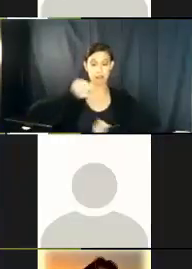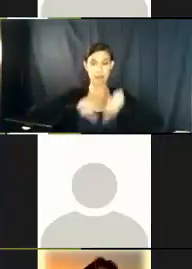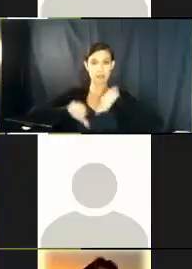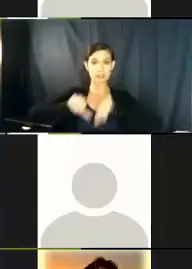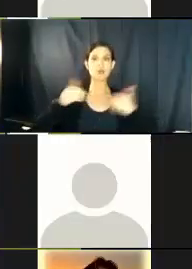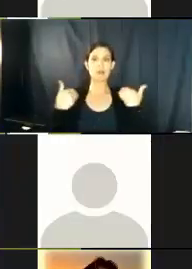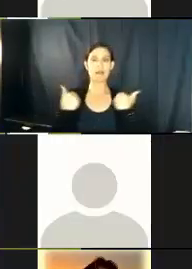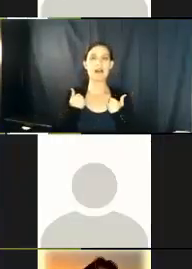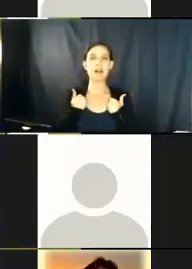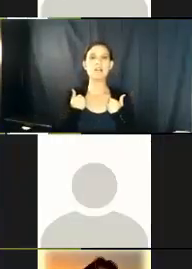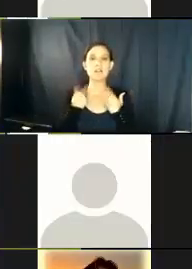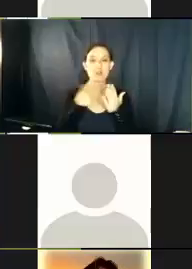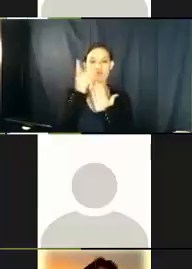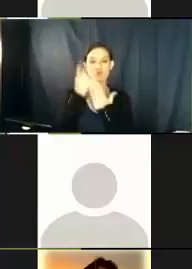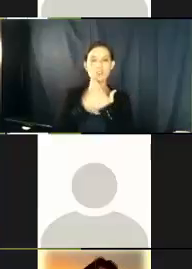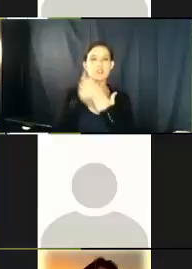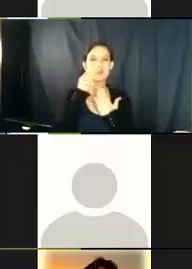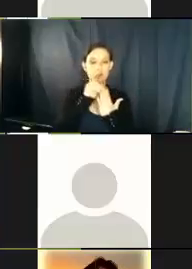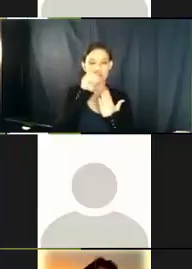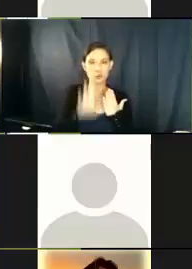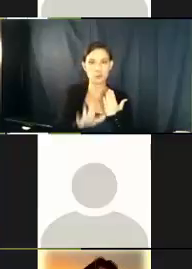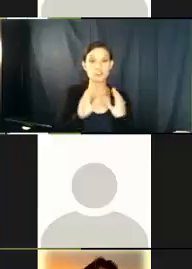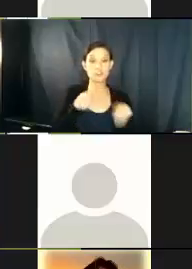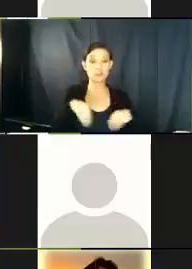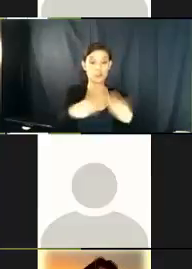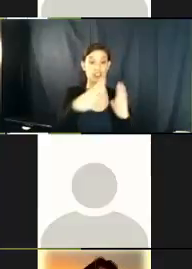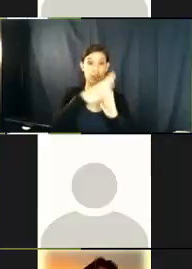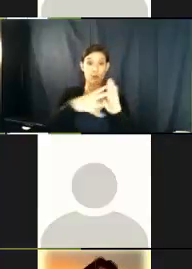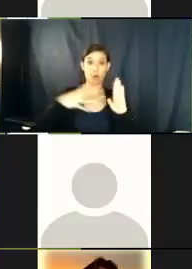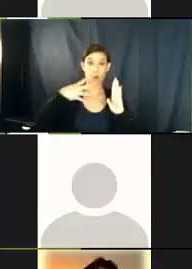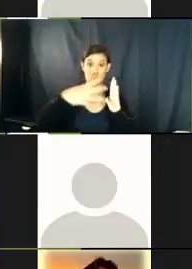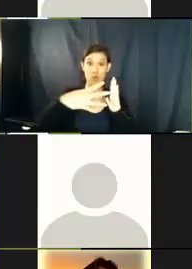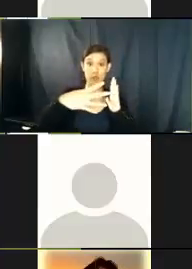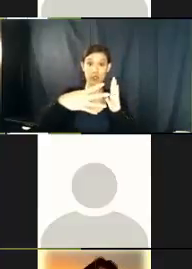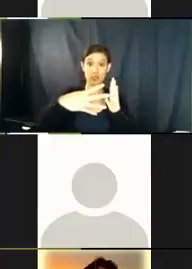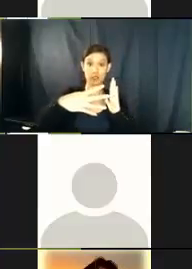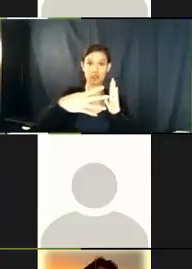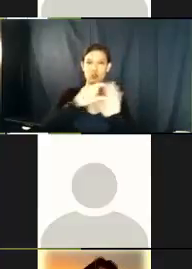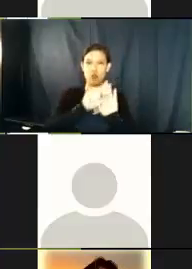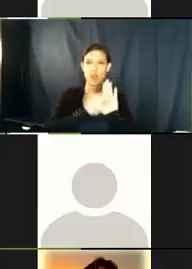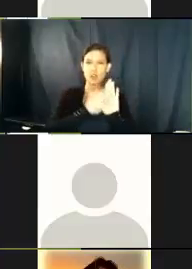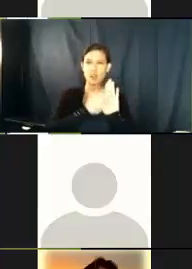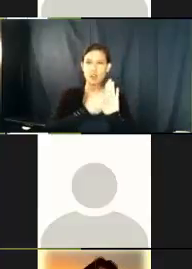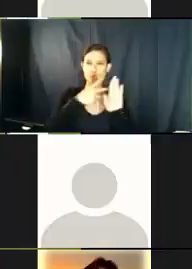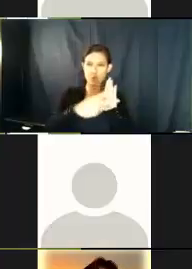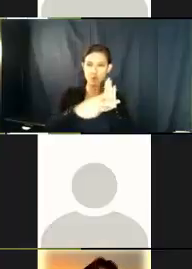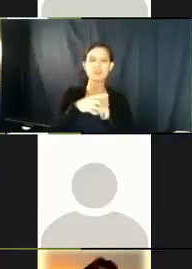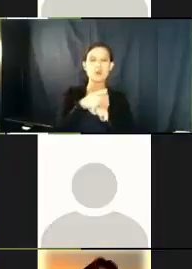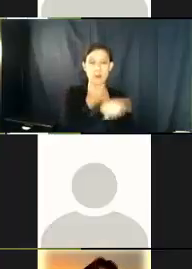And so they're given a rubric and then within that rubric what they have to do is take something